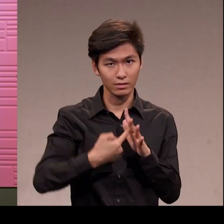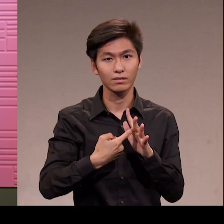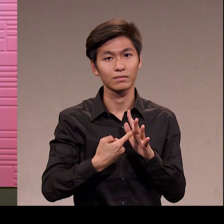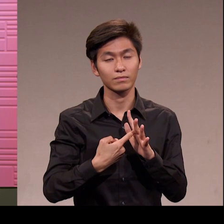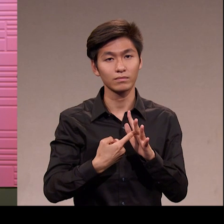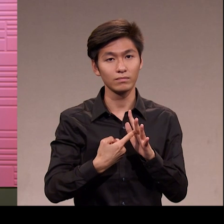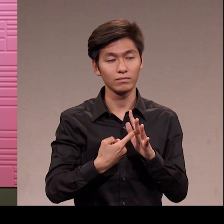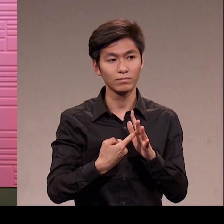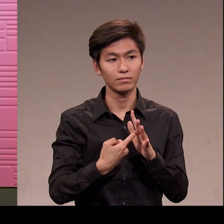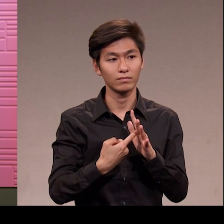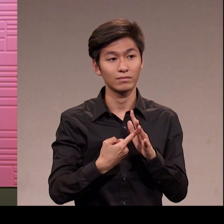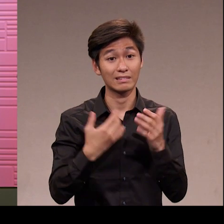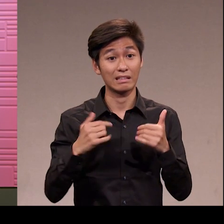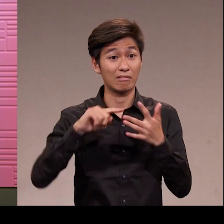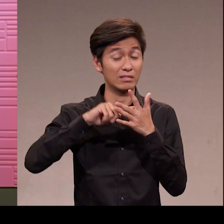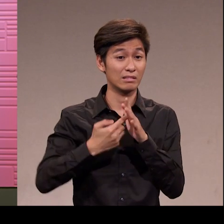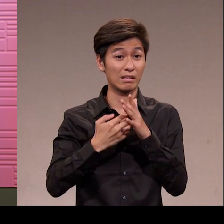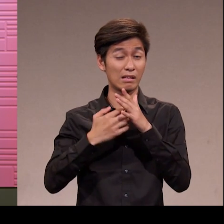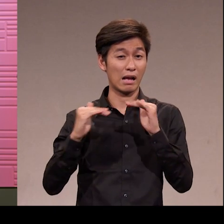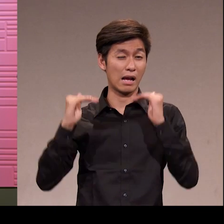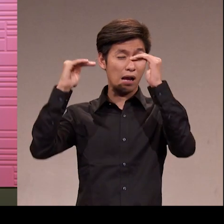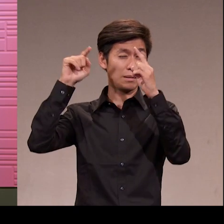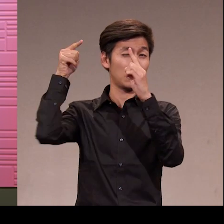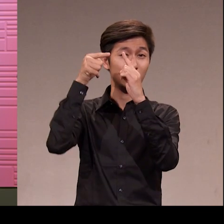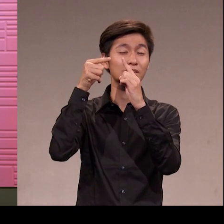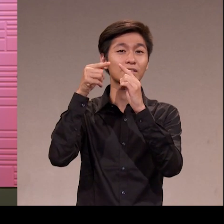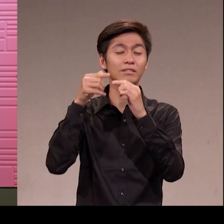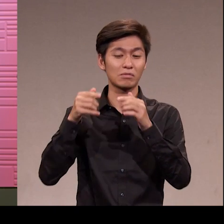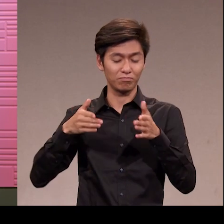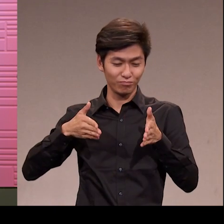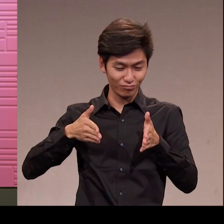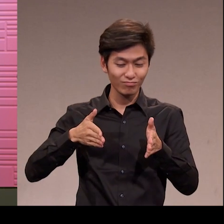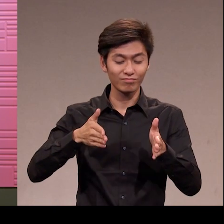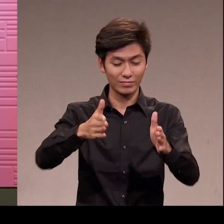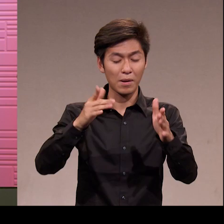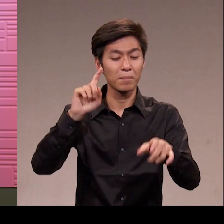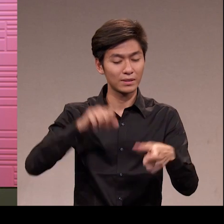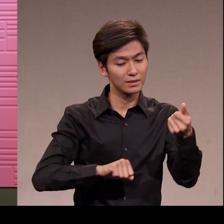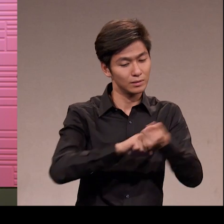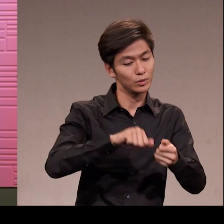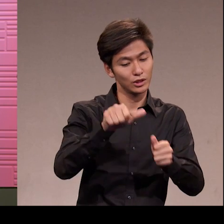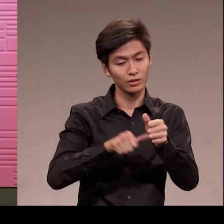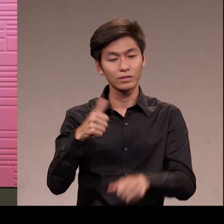We are now staring at a higher point. In the road ahead, we need to support each other